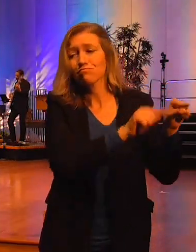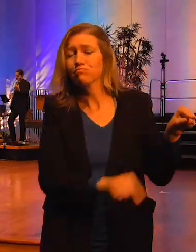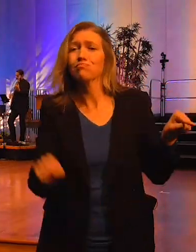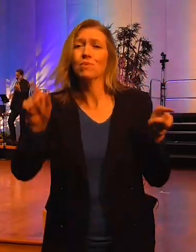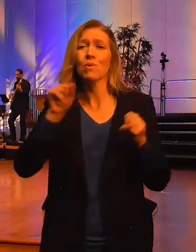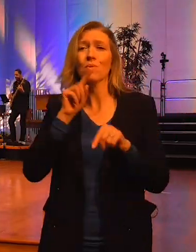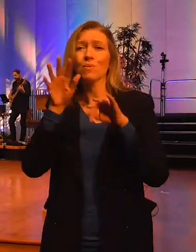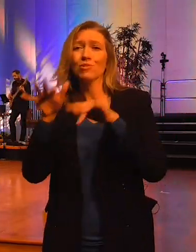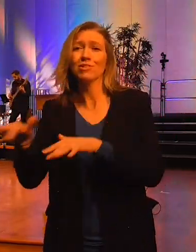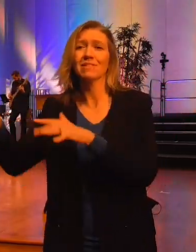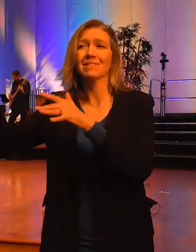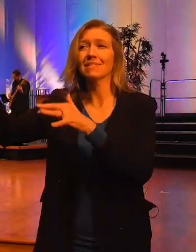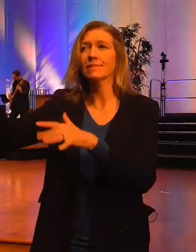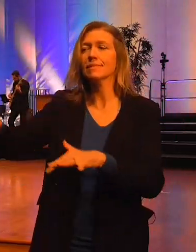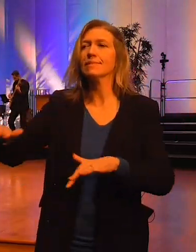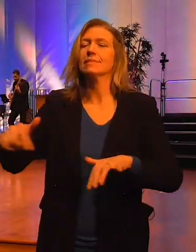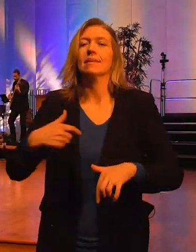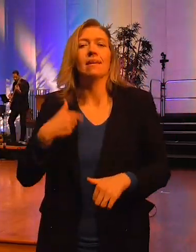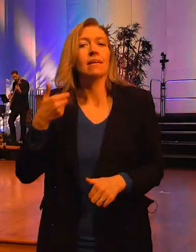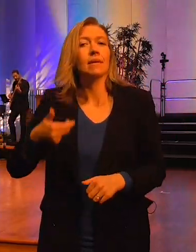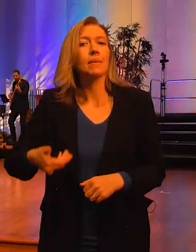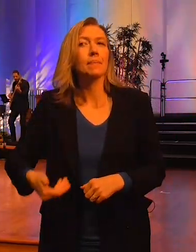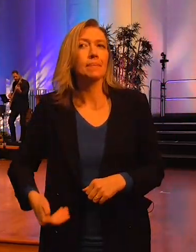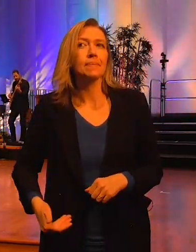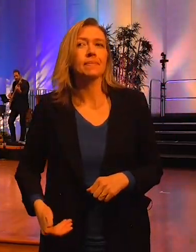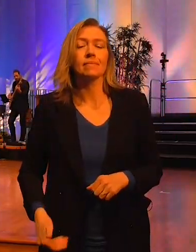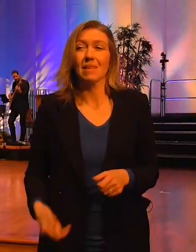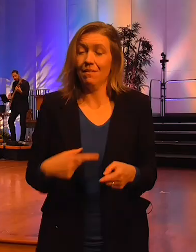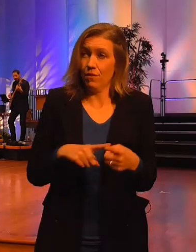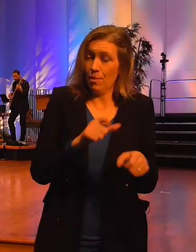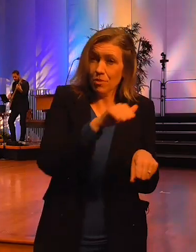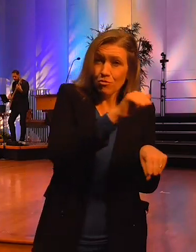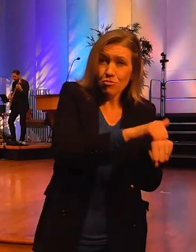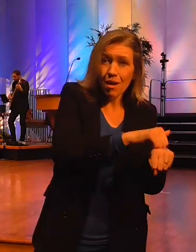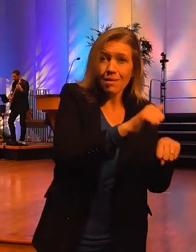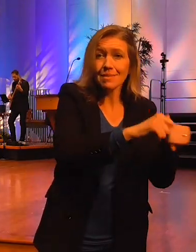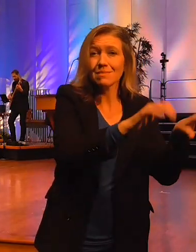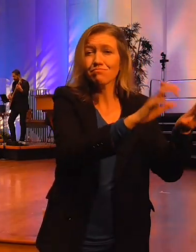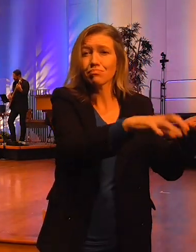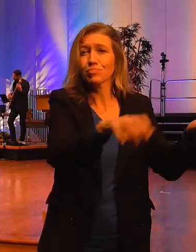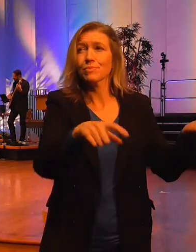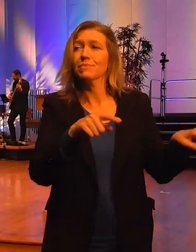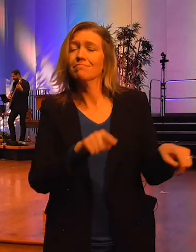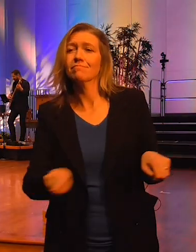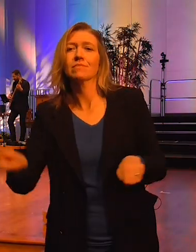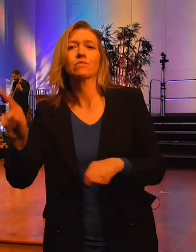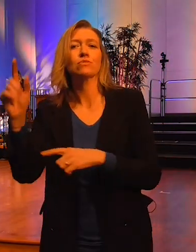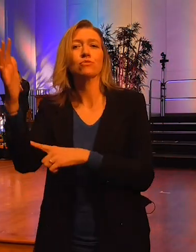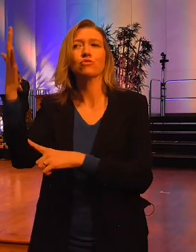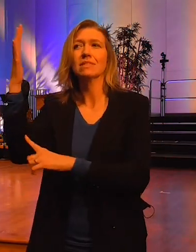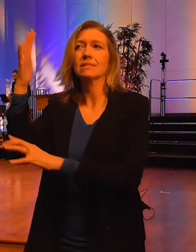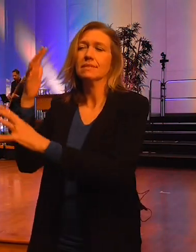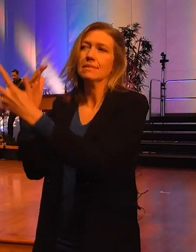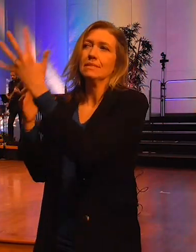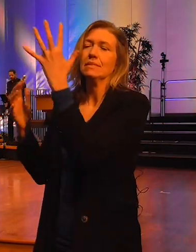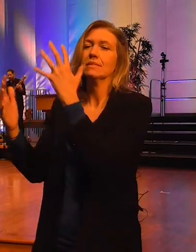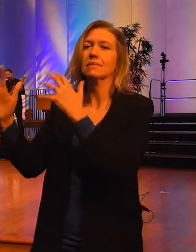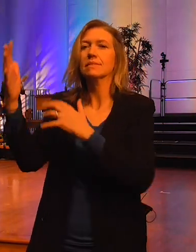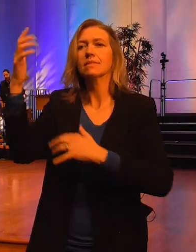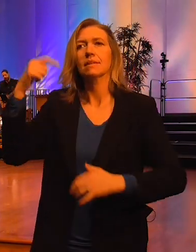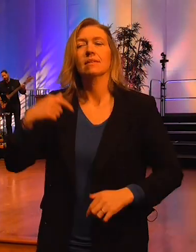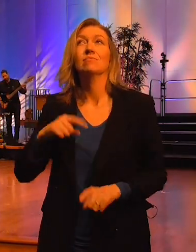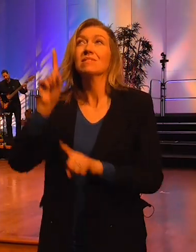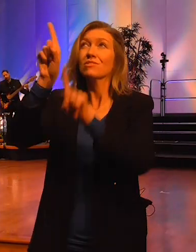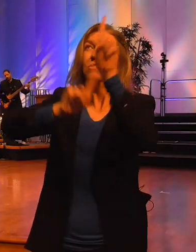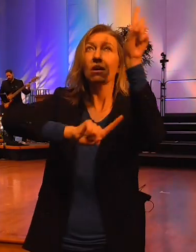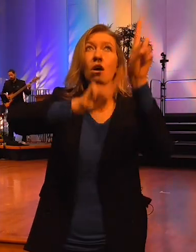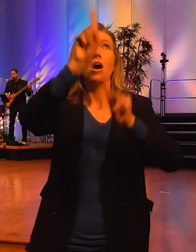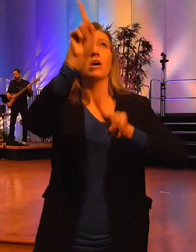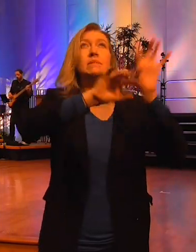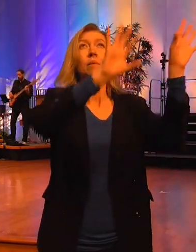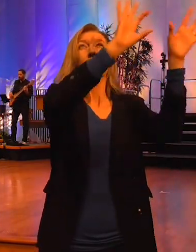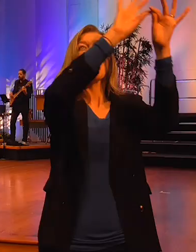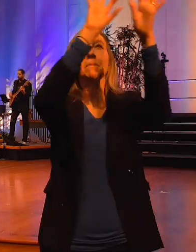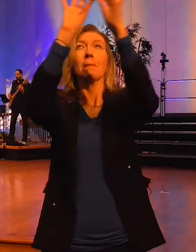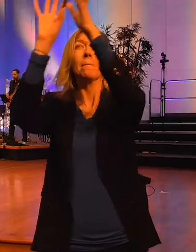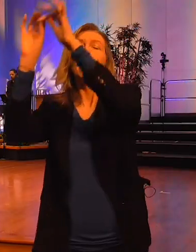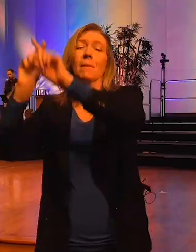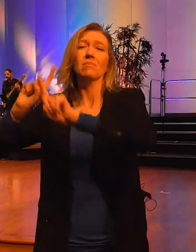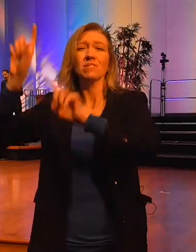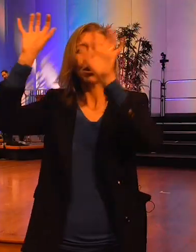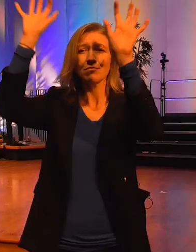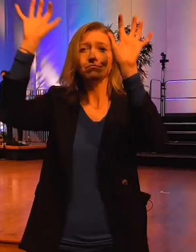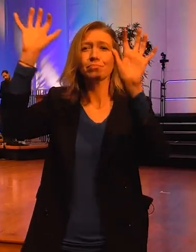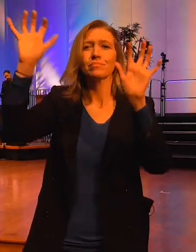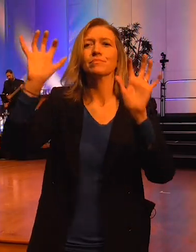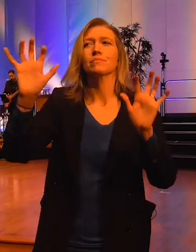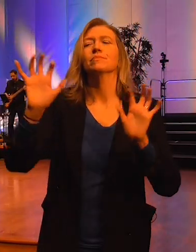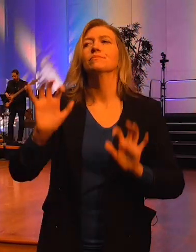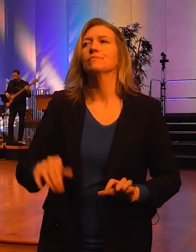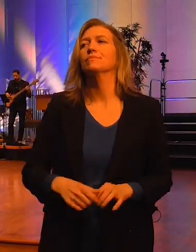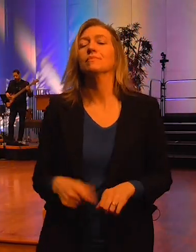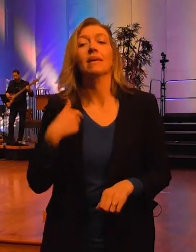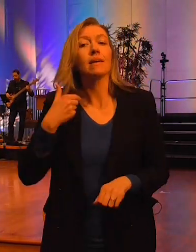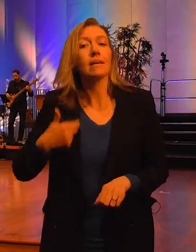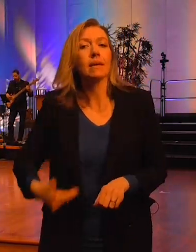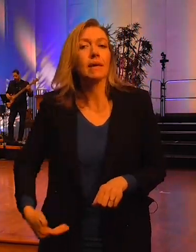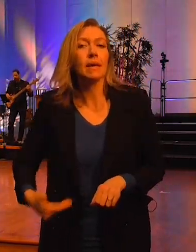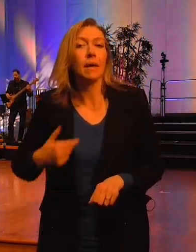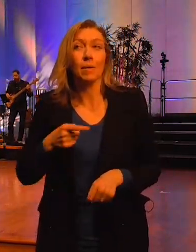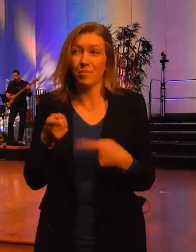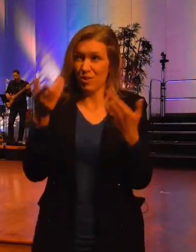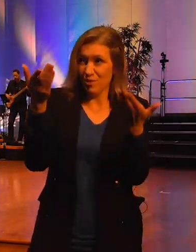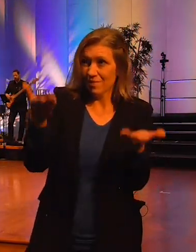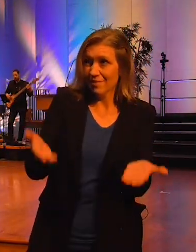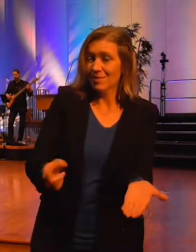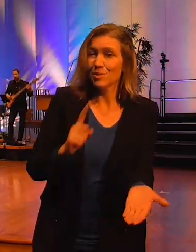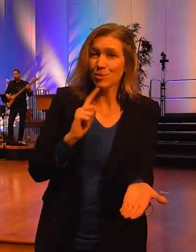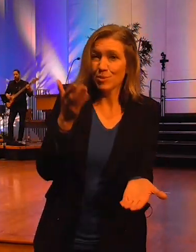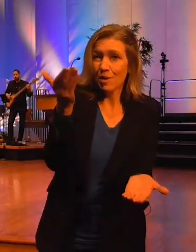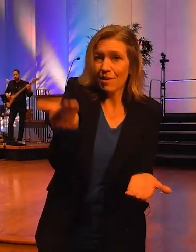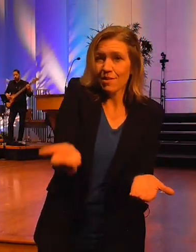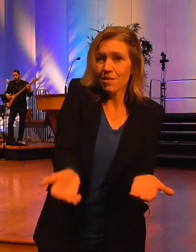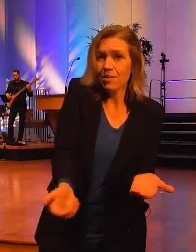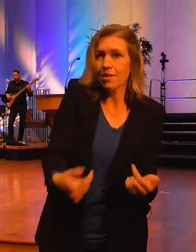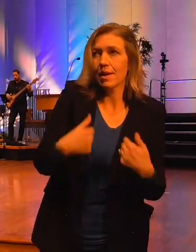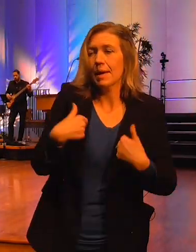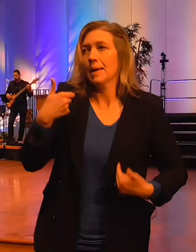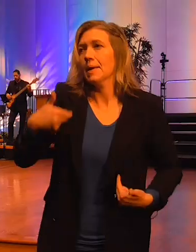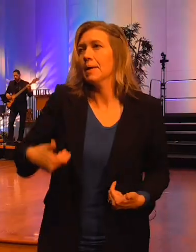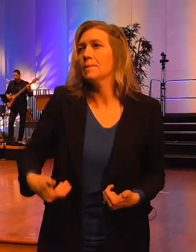am from the rocks to the trees I am all the stars and constellations I am you are I am